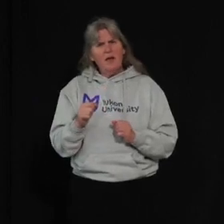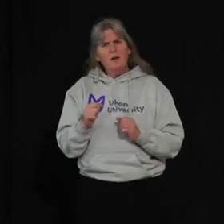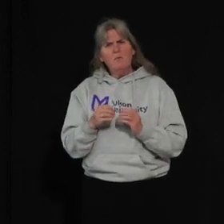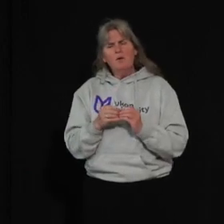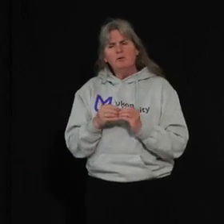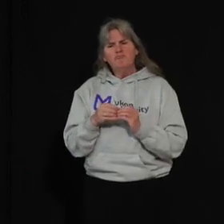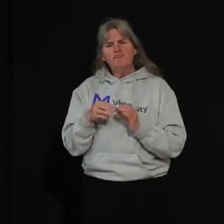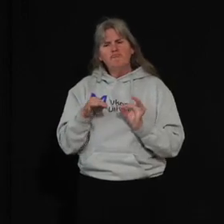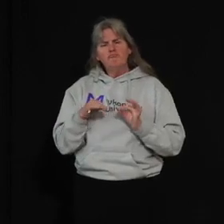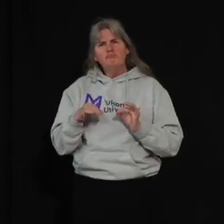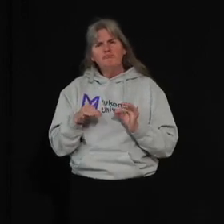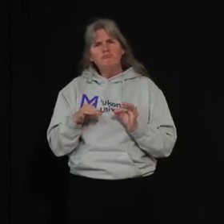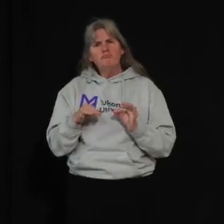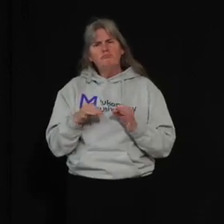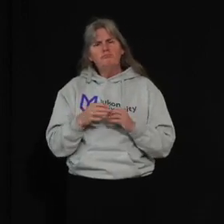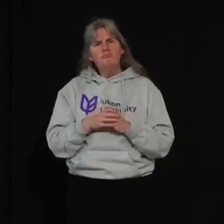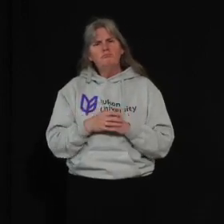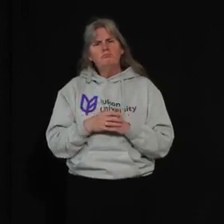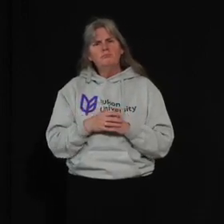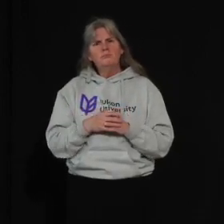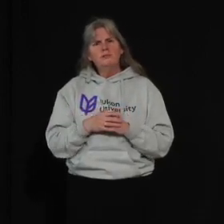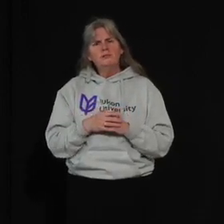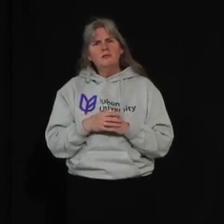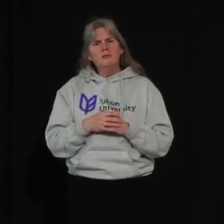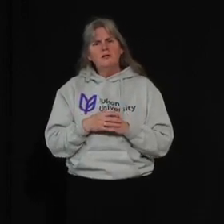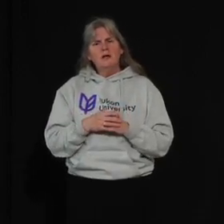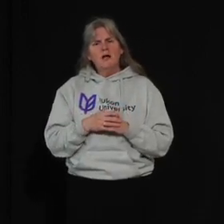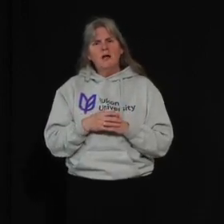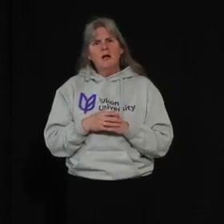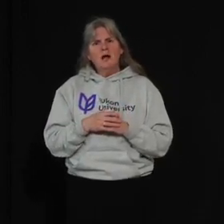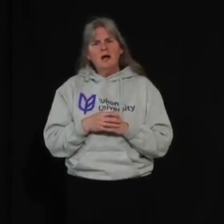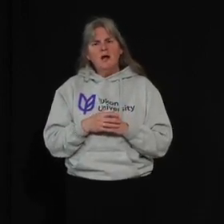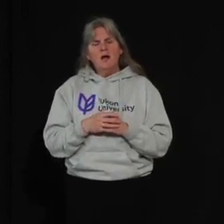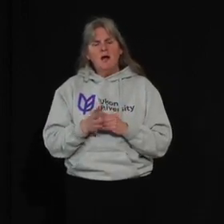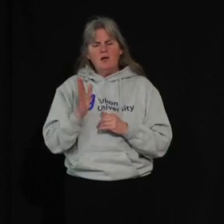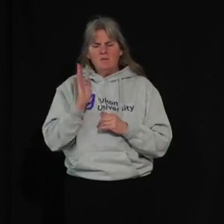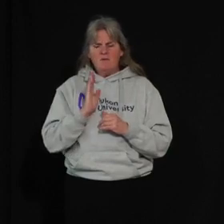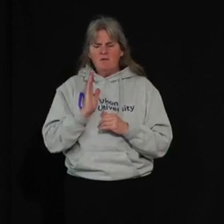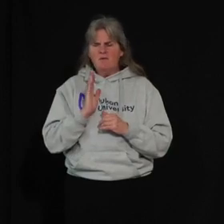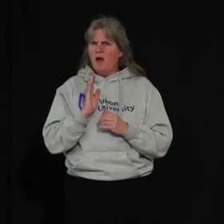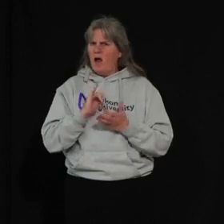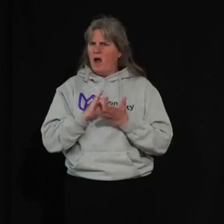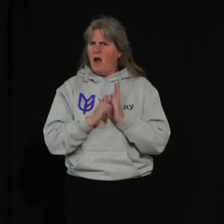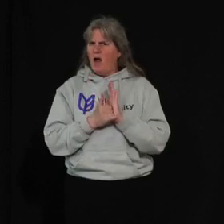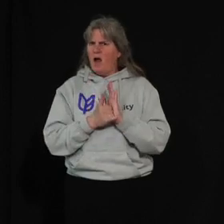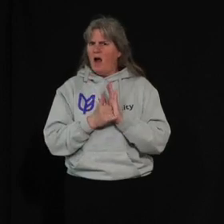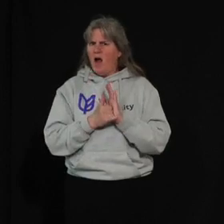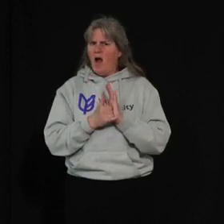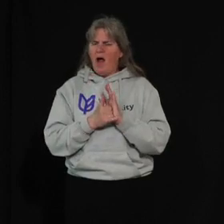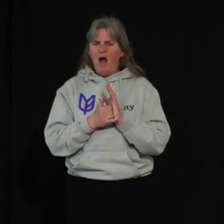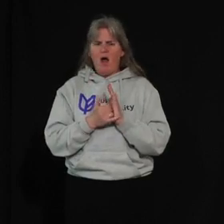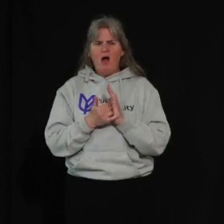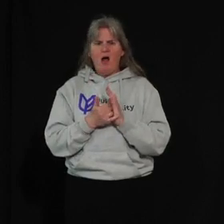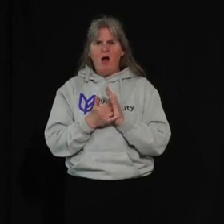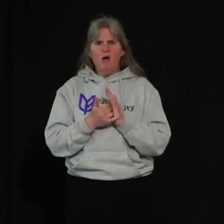you talk about how this is going to be implemented? I know this has been touched on what can you talk about how it